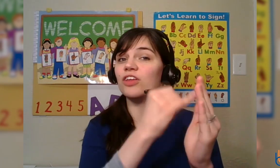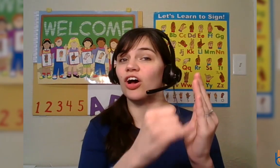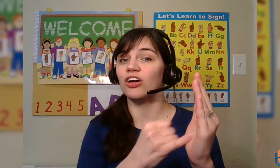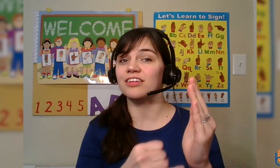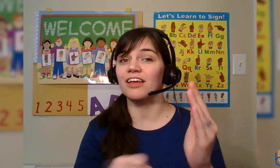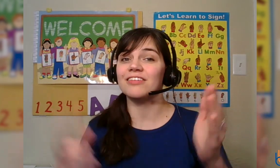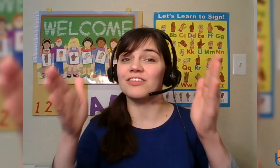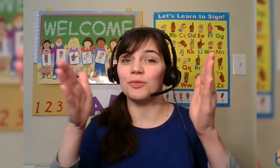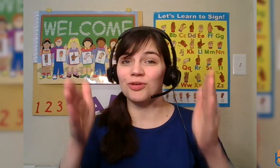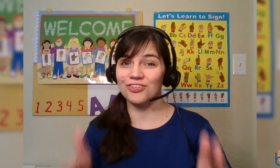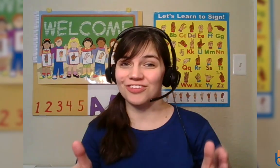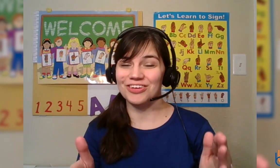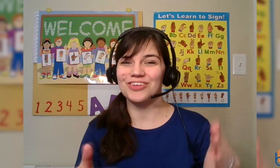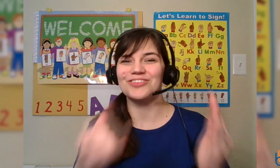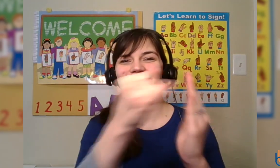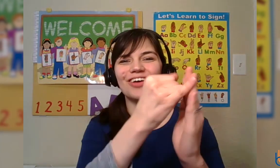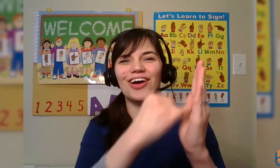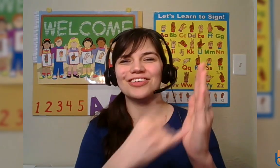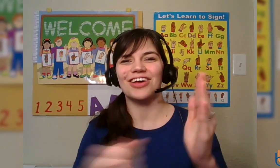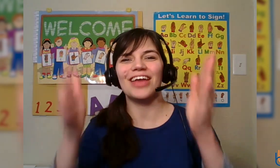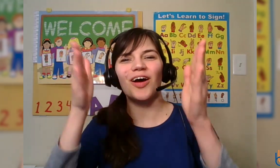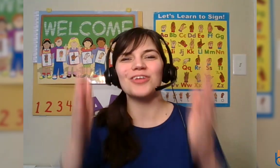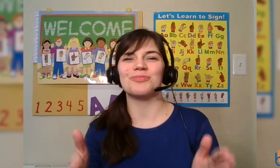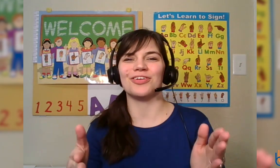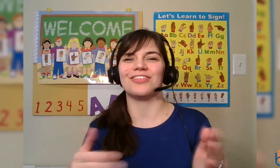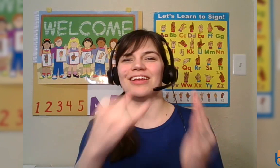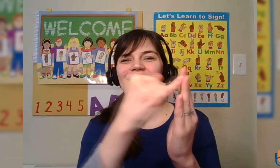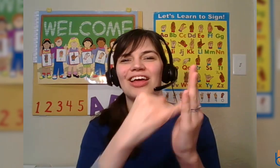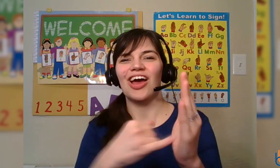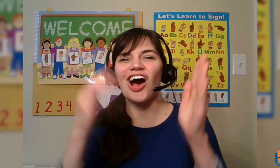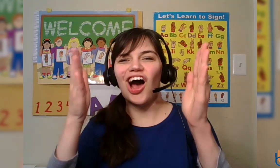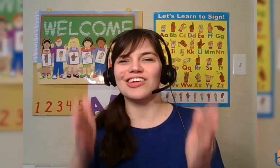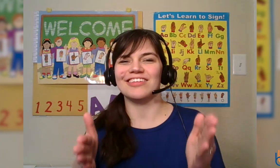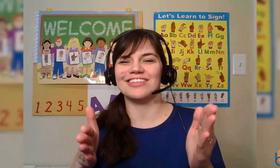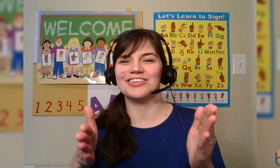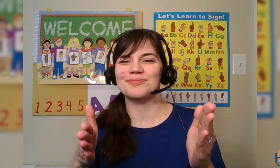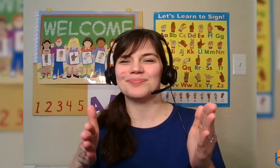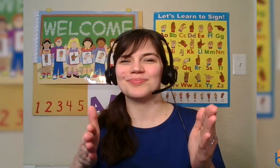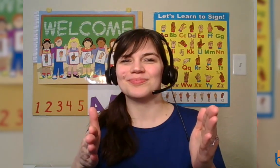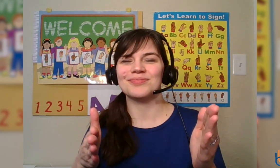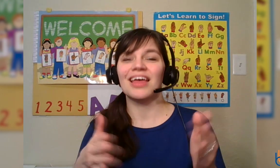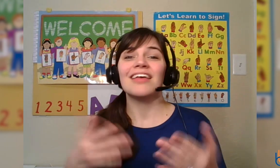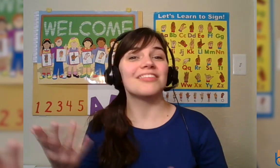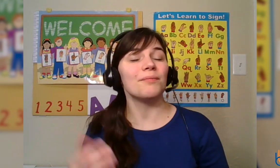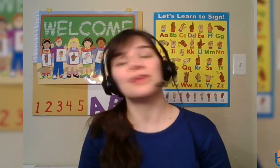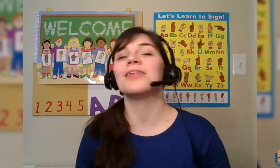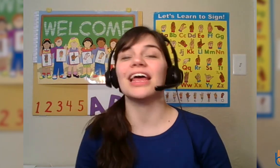an artist is a person who does art. An art person. Artist. Some people like to